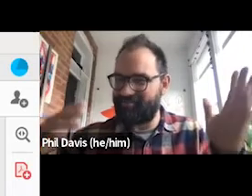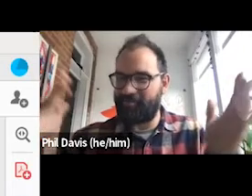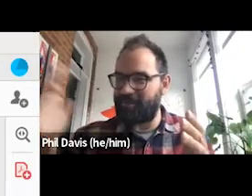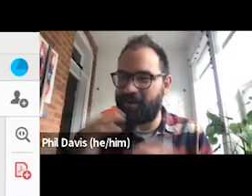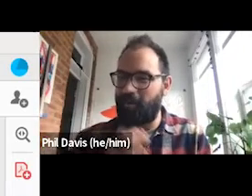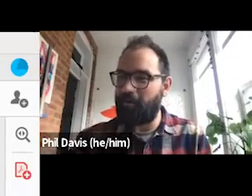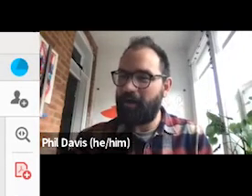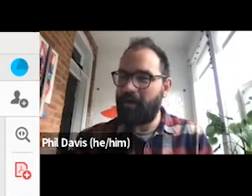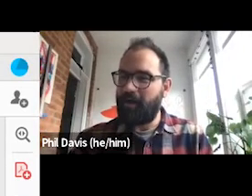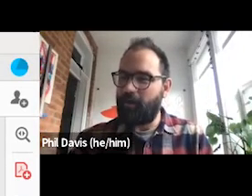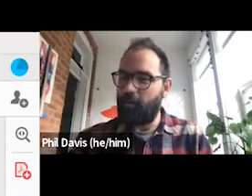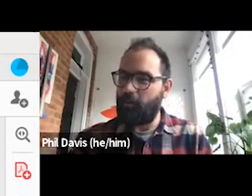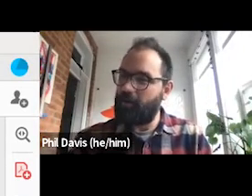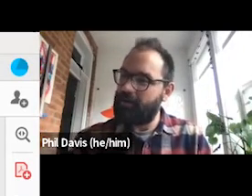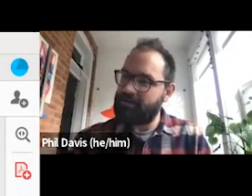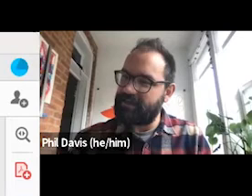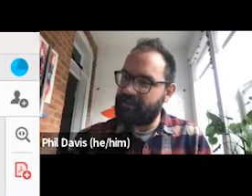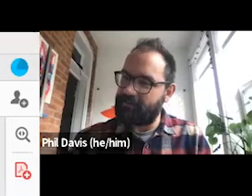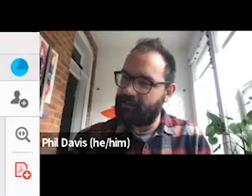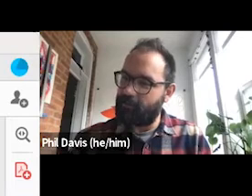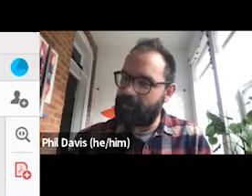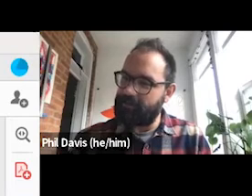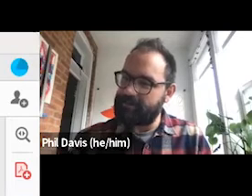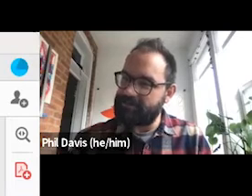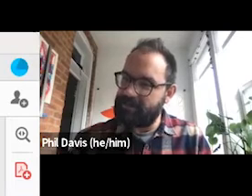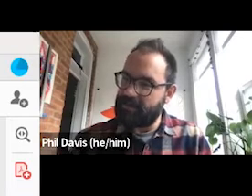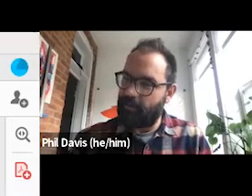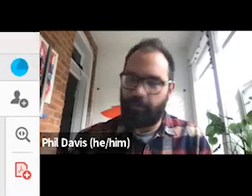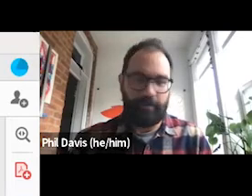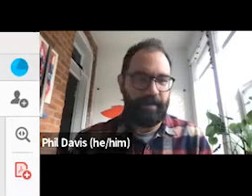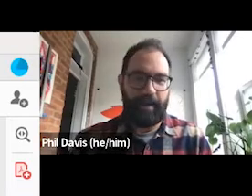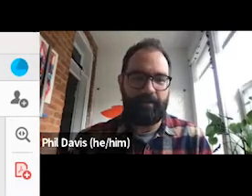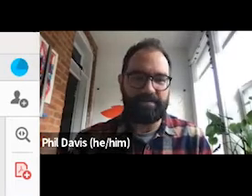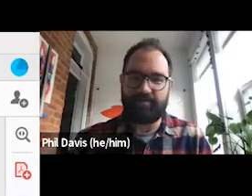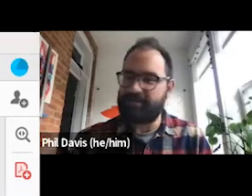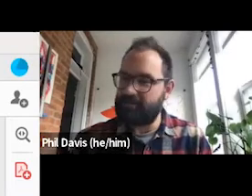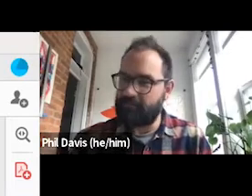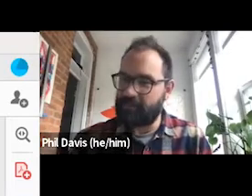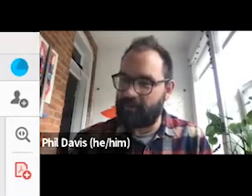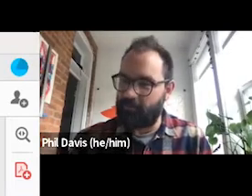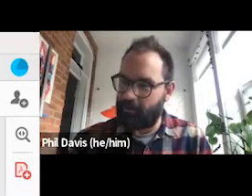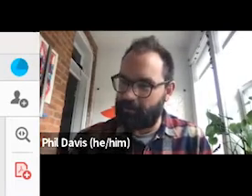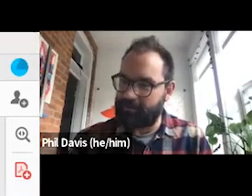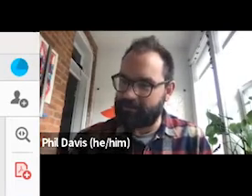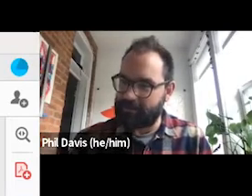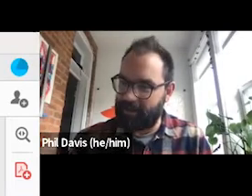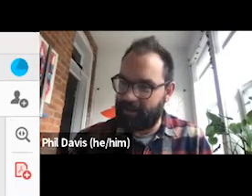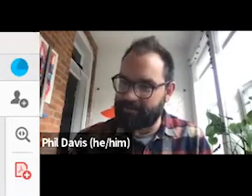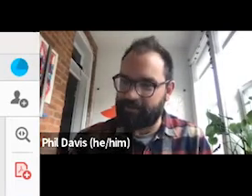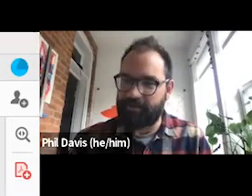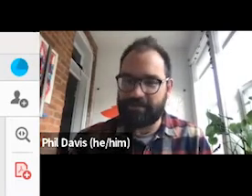Didn't really know what exactly they wanted to see or like how specific they wanted us to get.